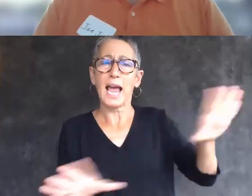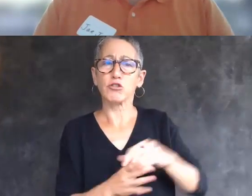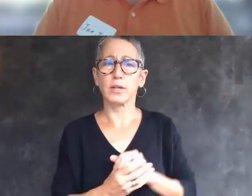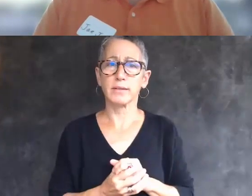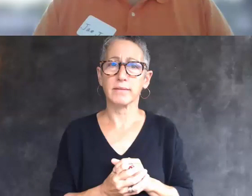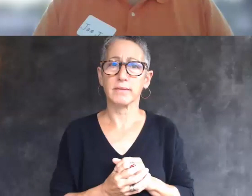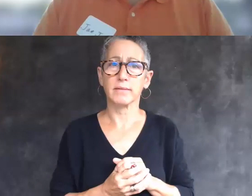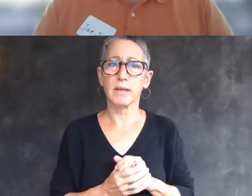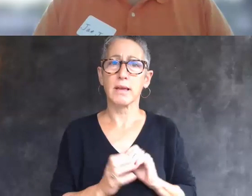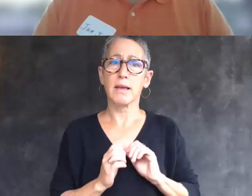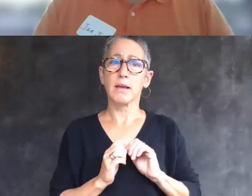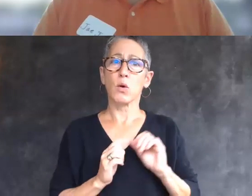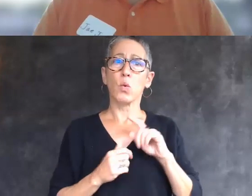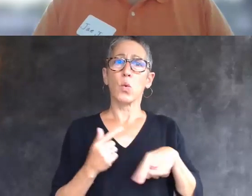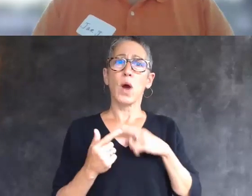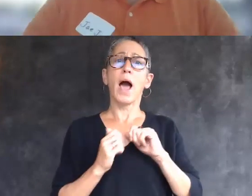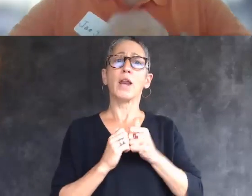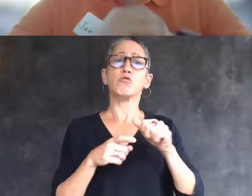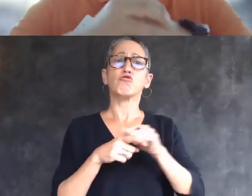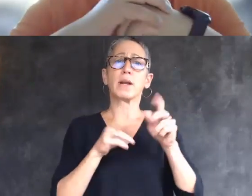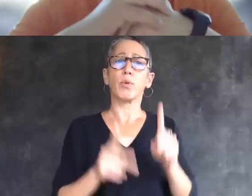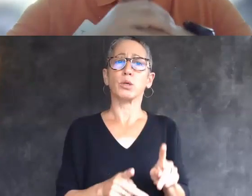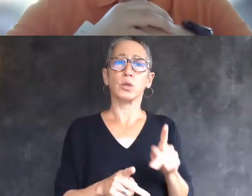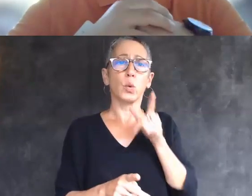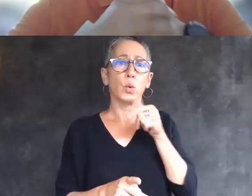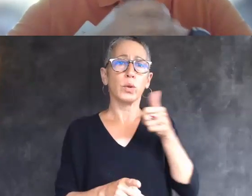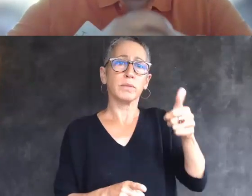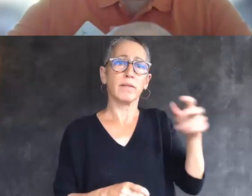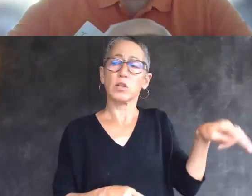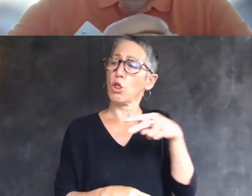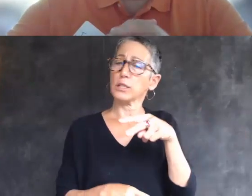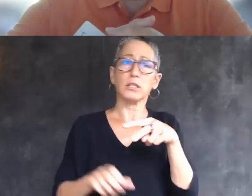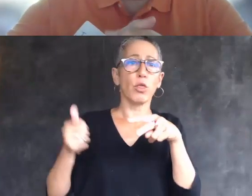and you don't see them as a human, so you're willing to take their crutches and throw them on the ground and leave them unable to walk?